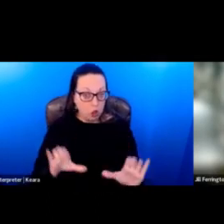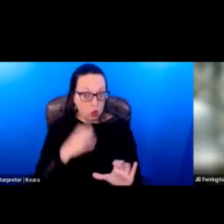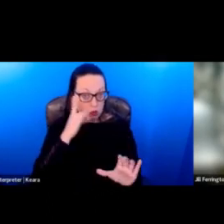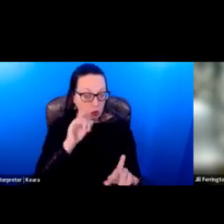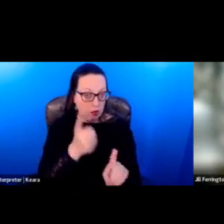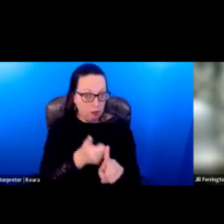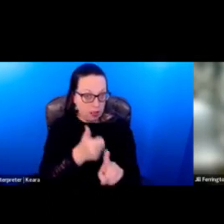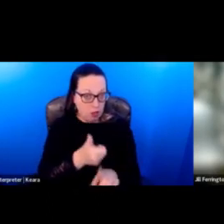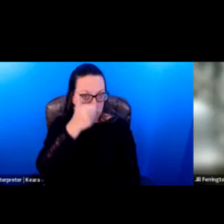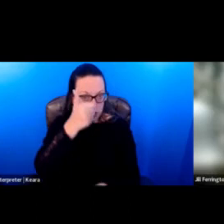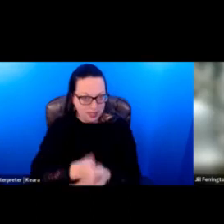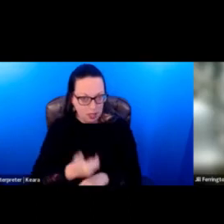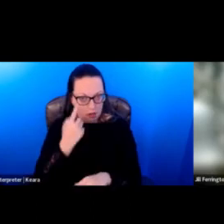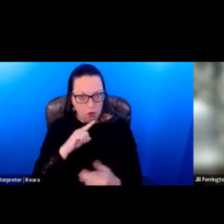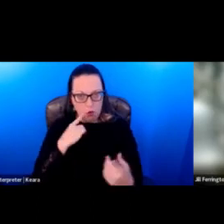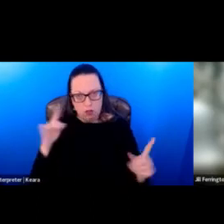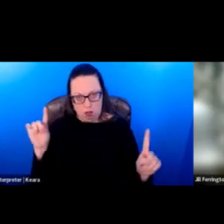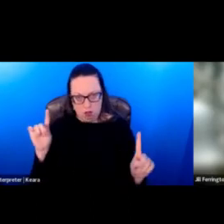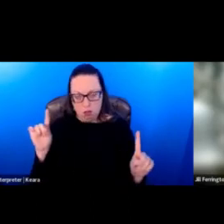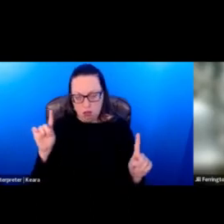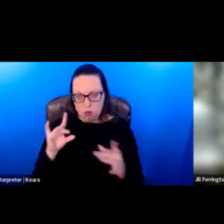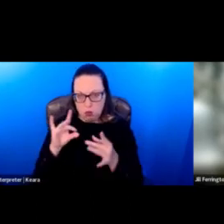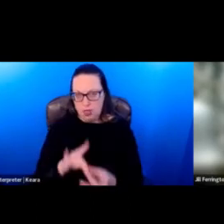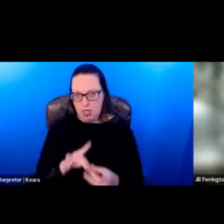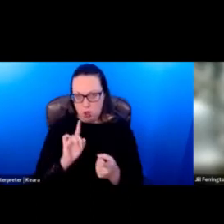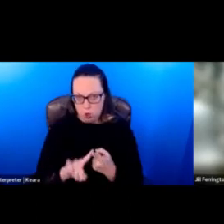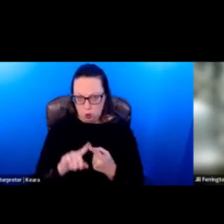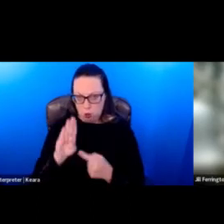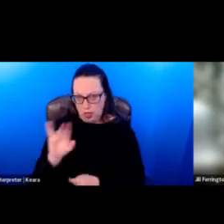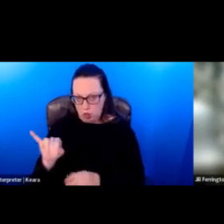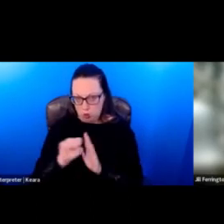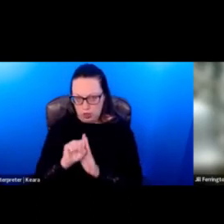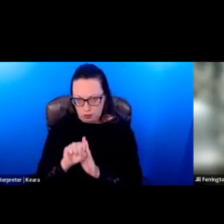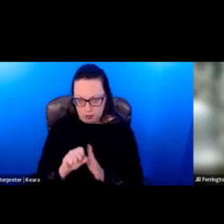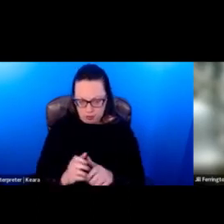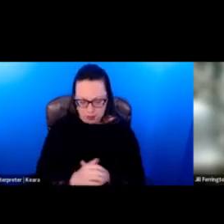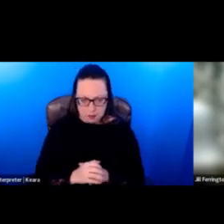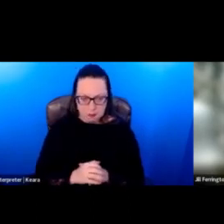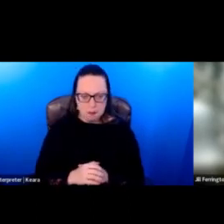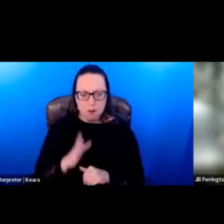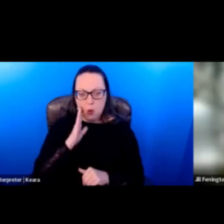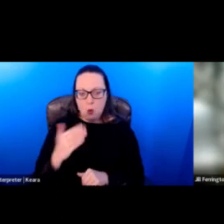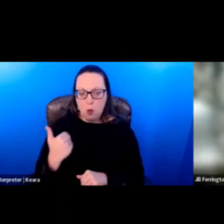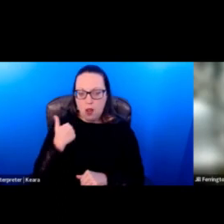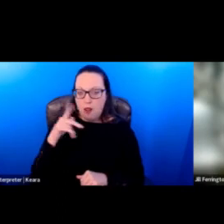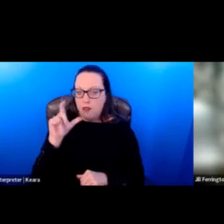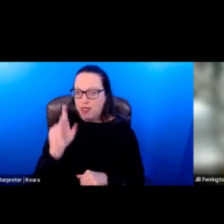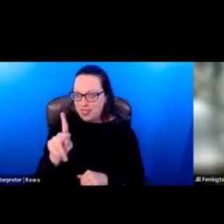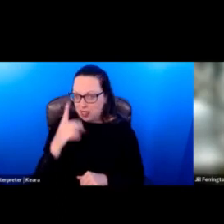for success considering brain injury symptoms. It will have links to information about